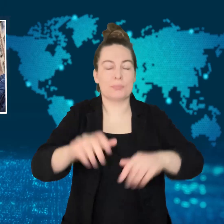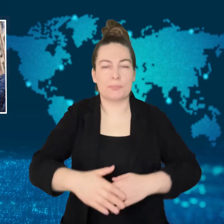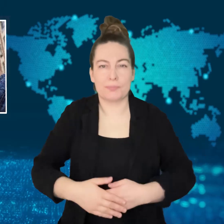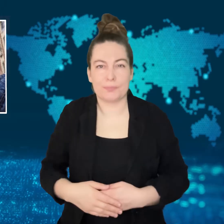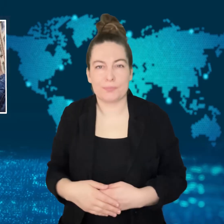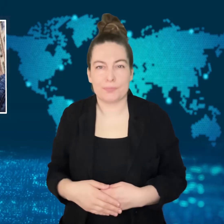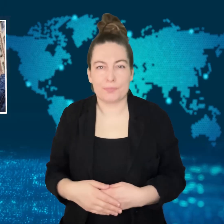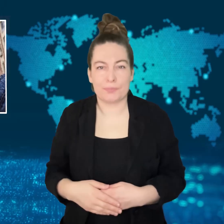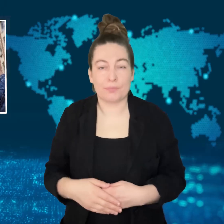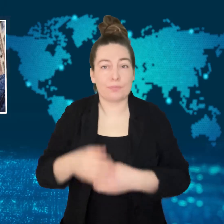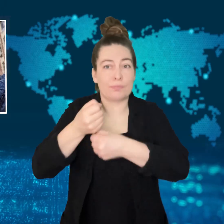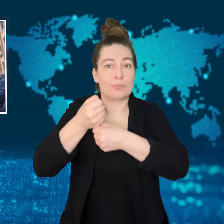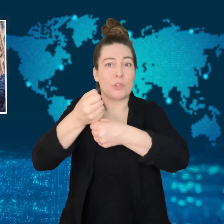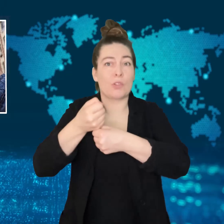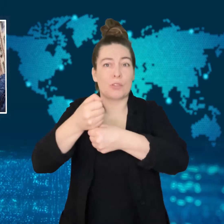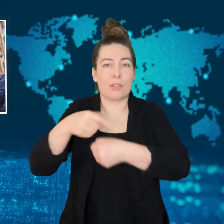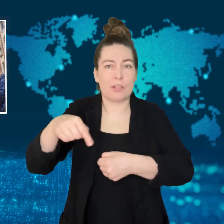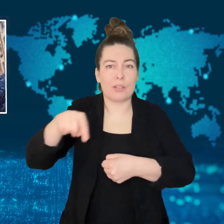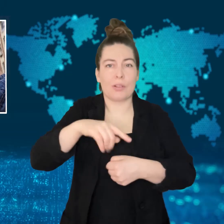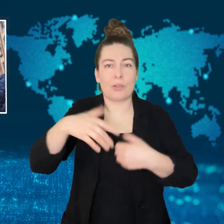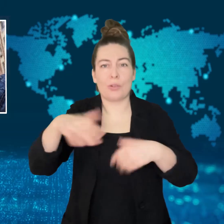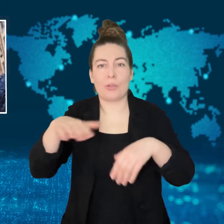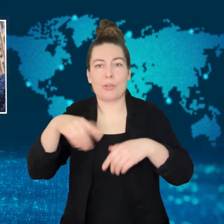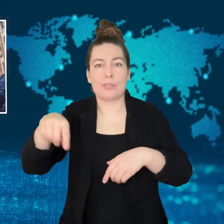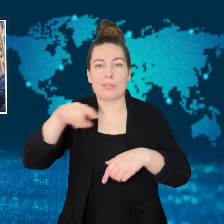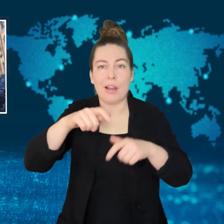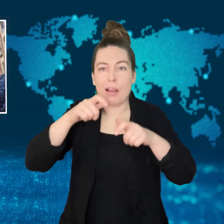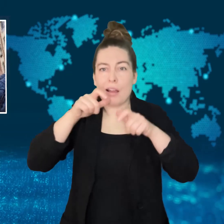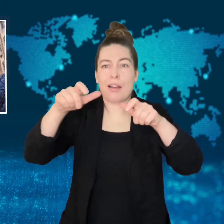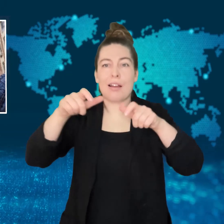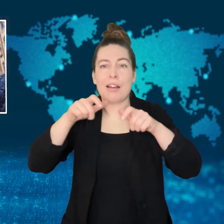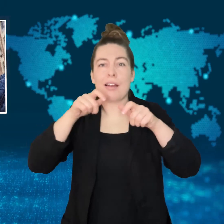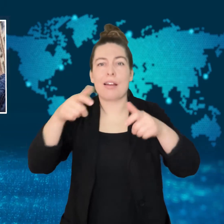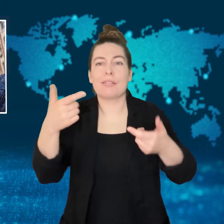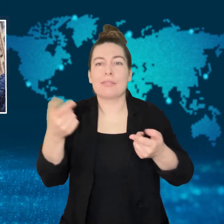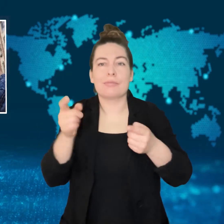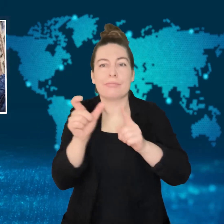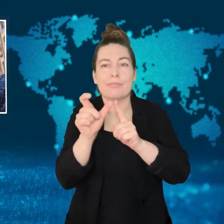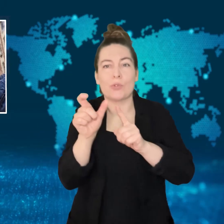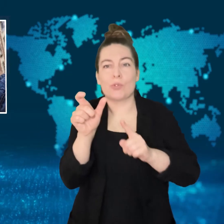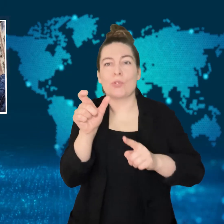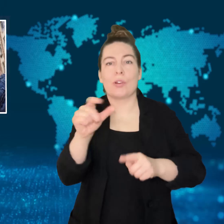The lack of homes has driven up rent prices,